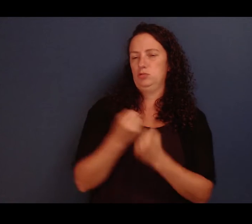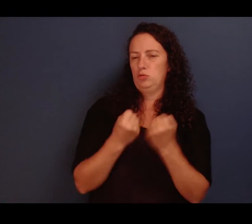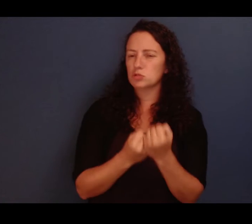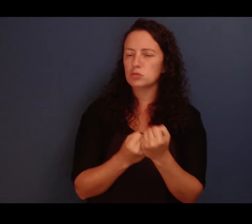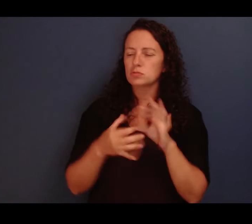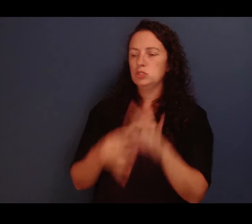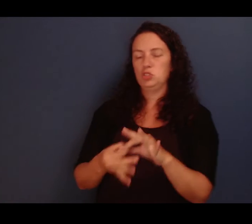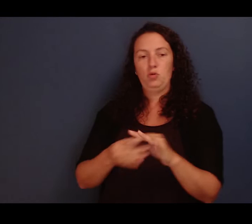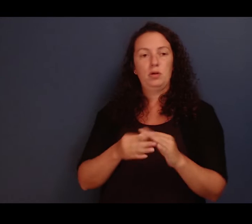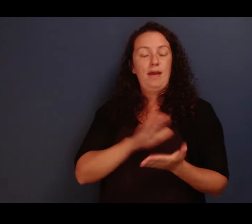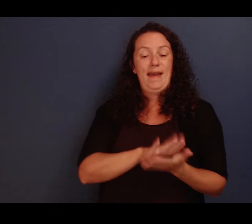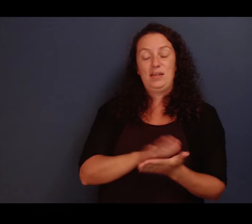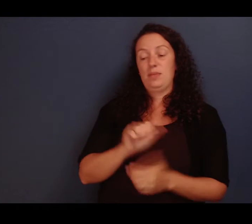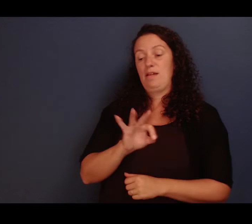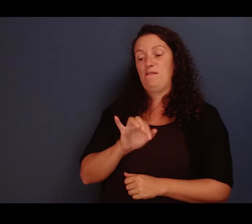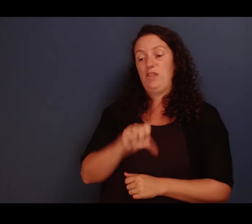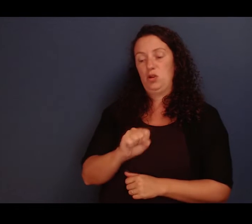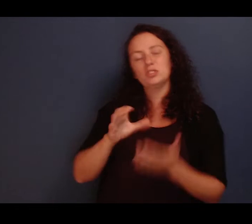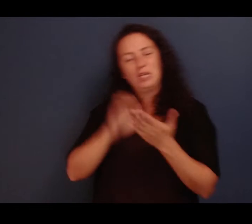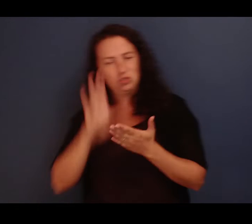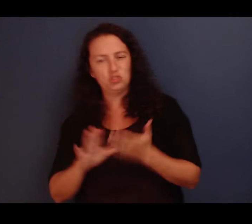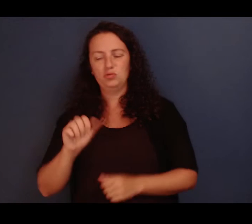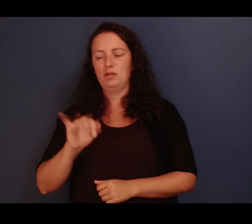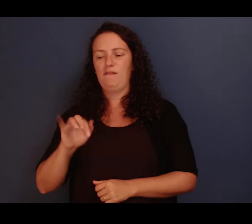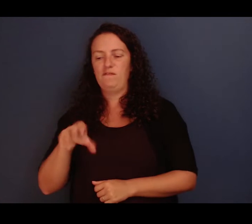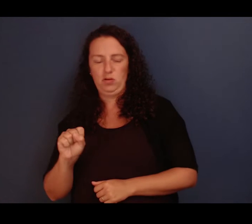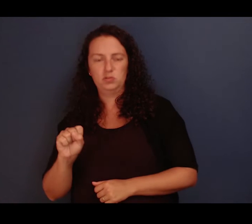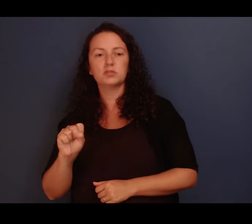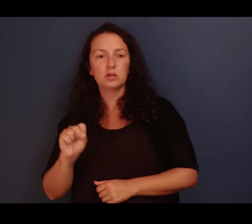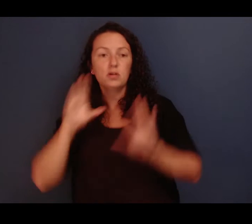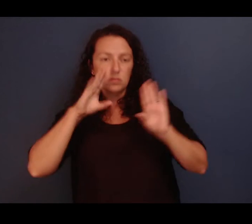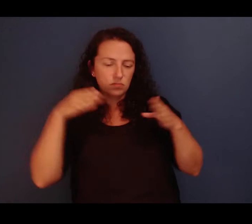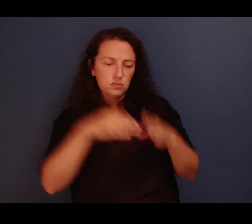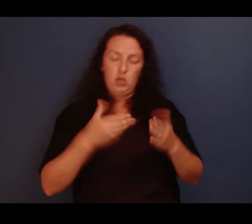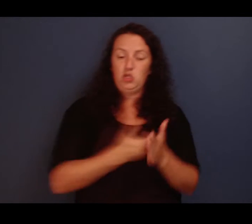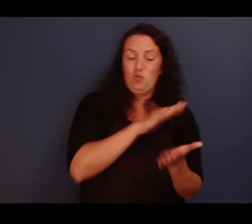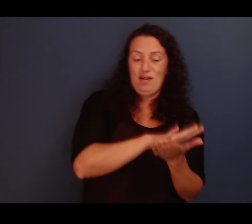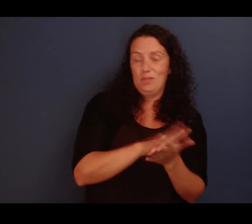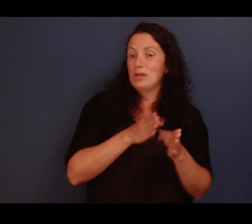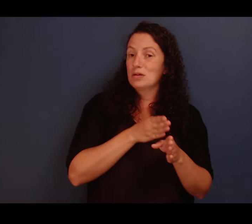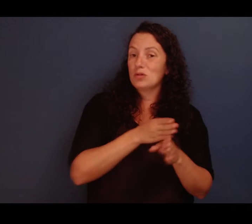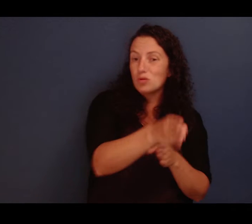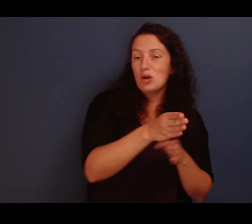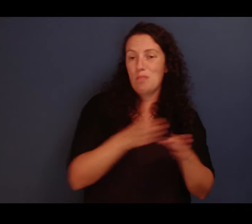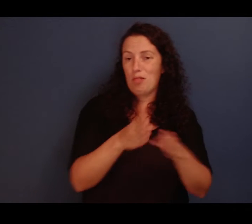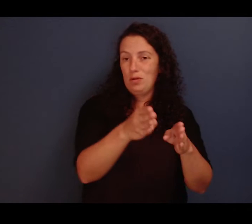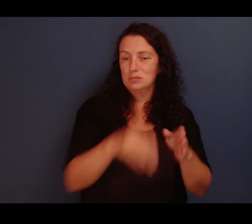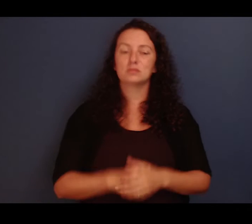Academic Affairs and Student Affairs, centered around our new Academic and Career Pathways.